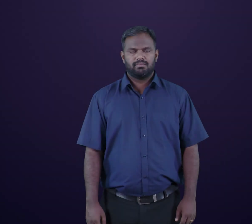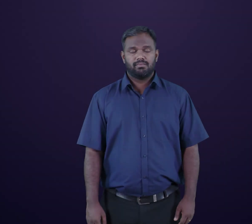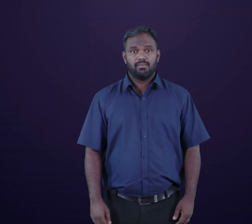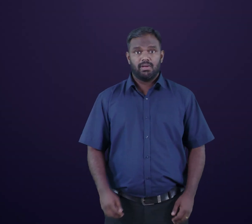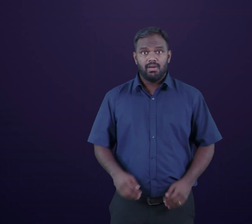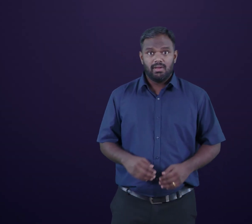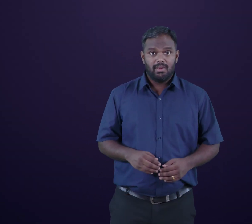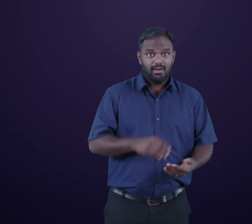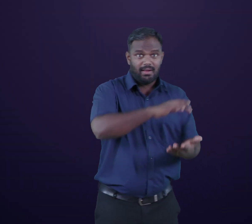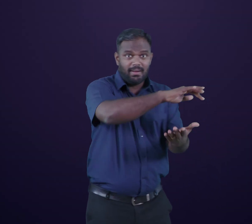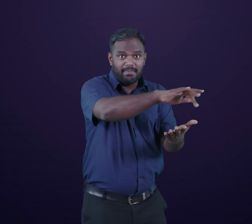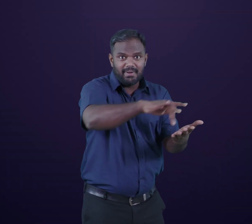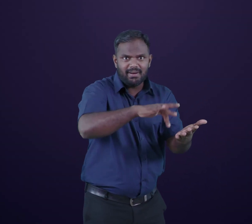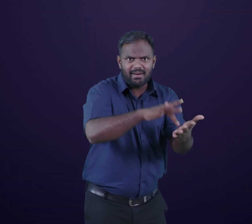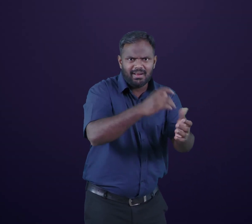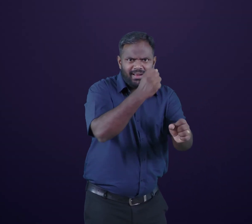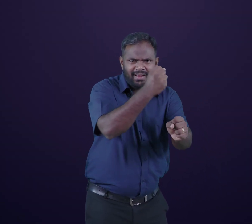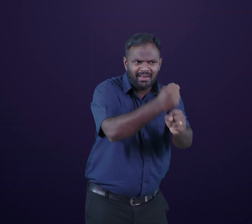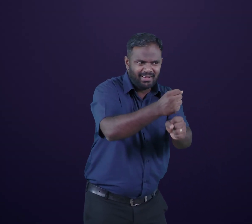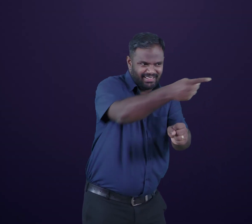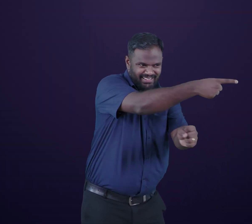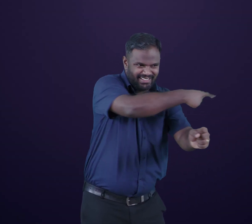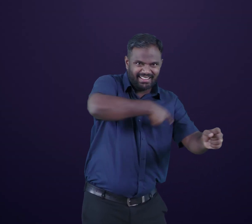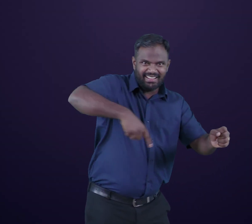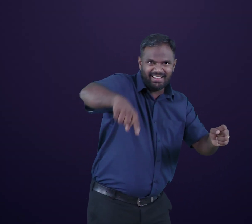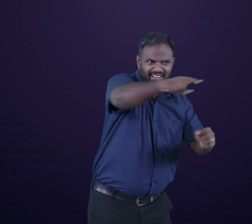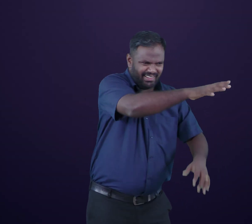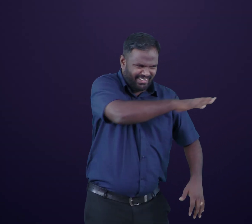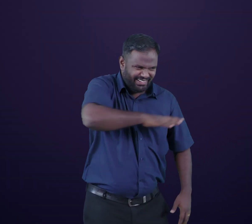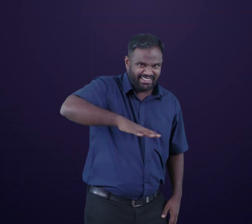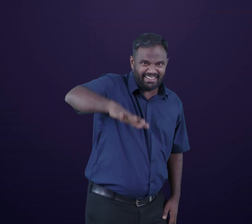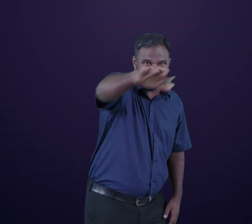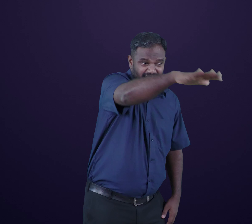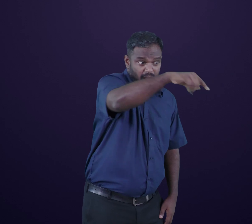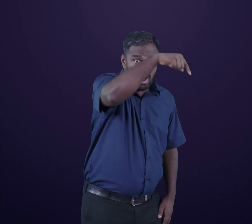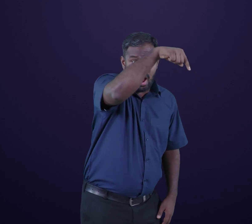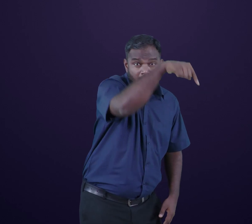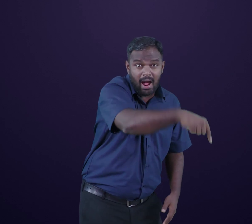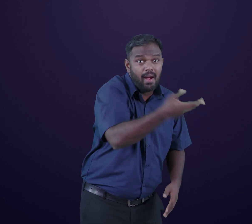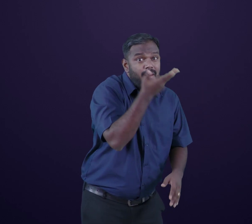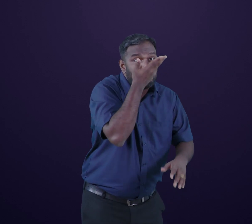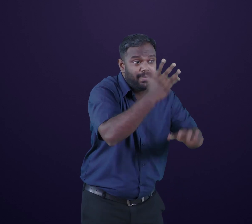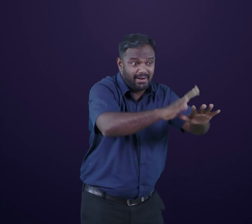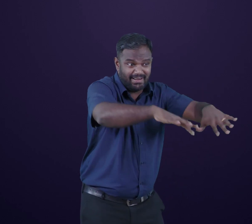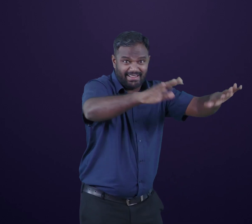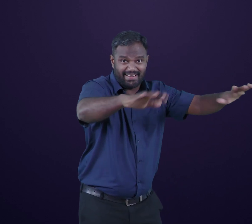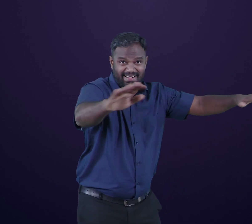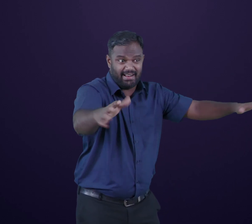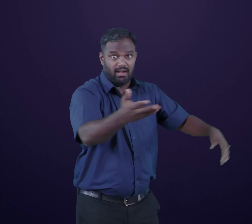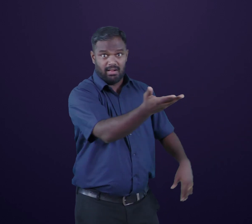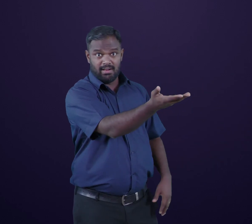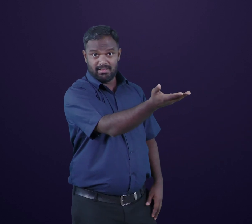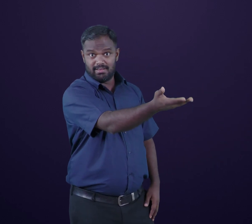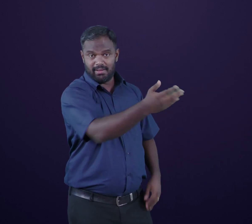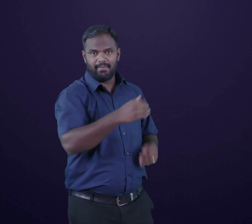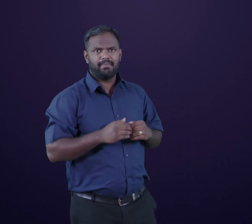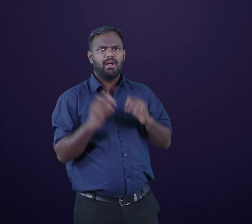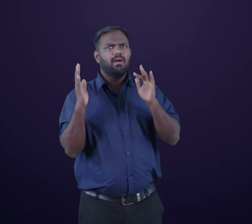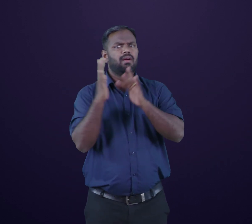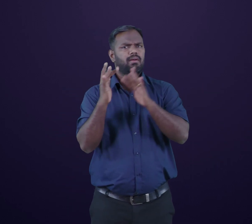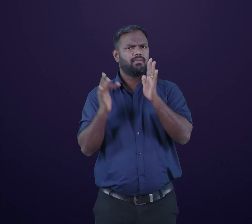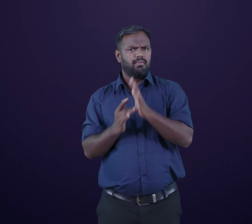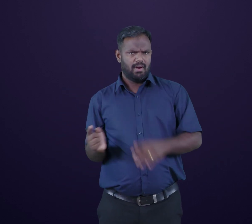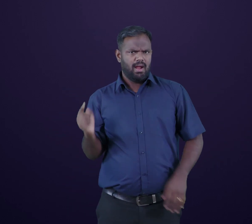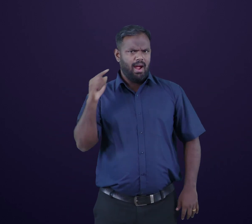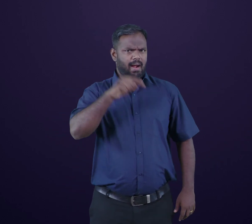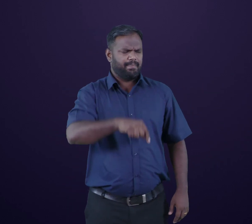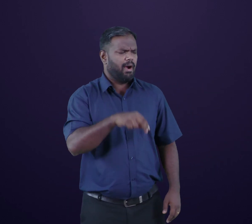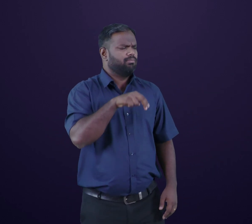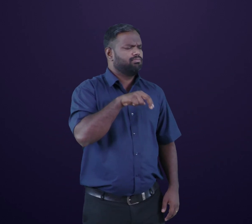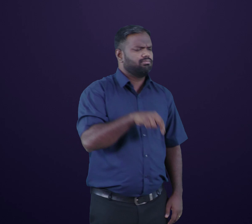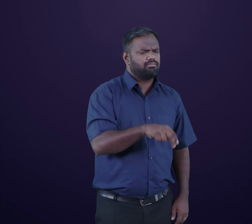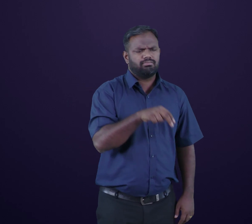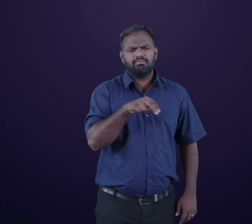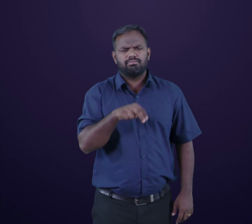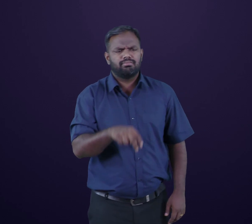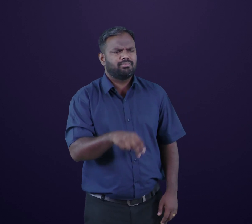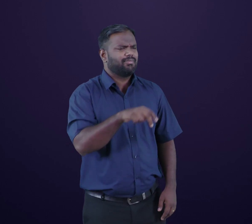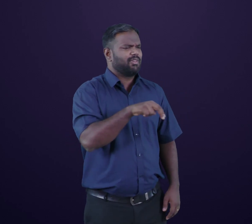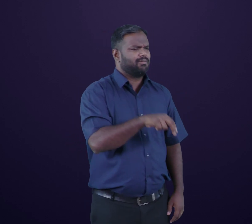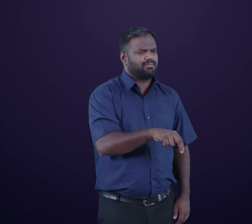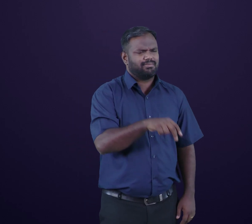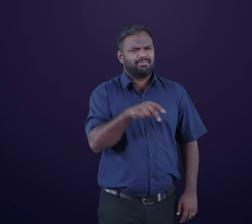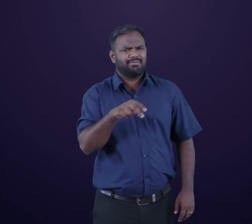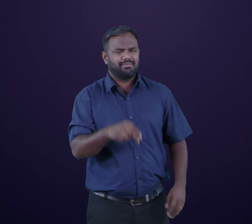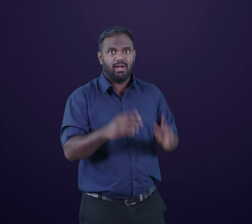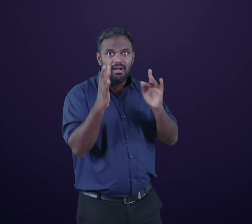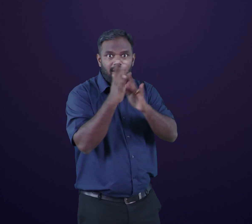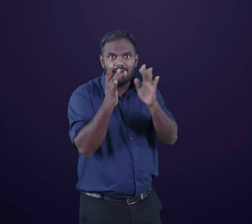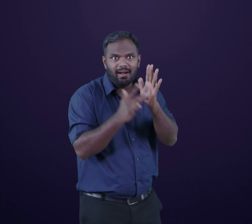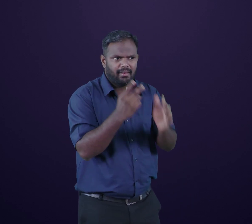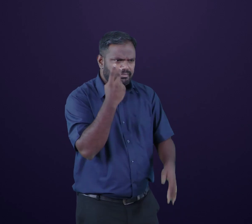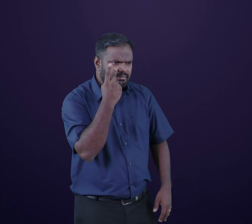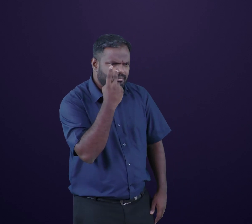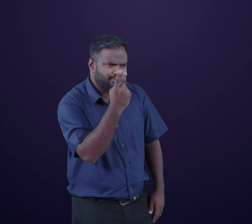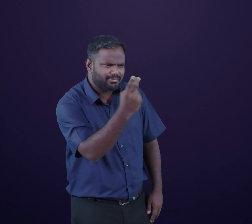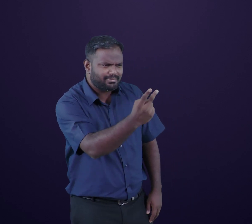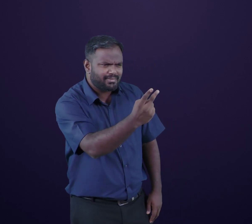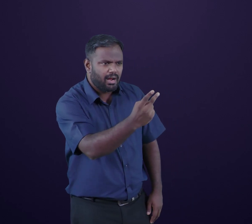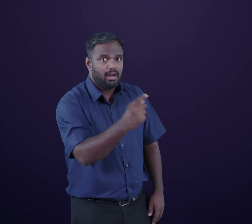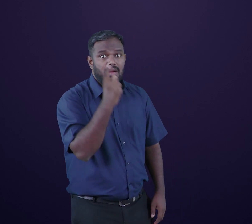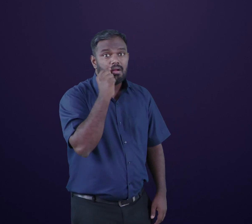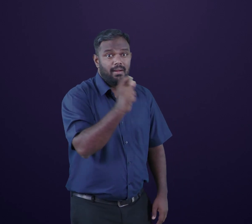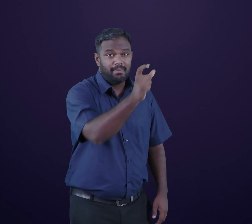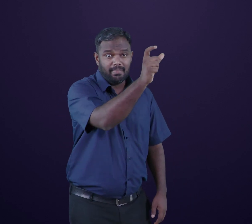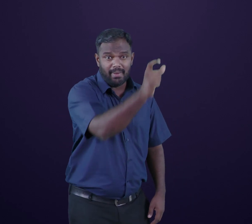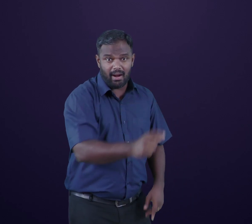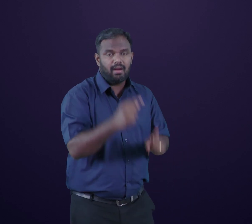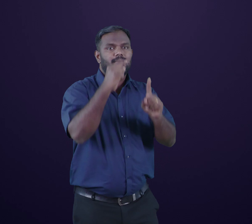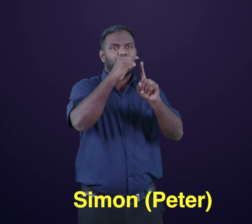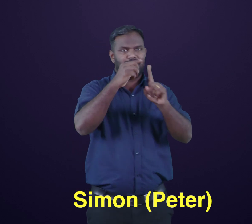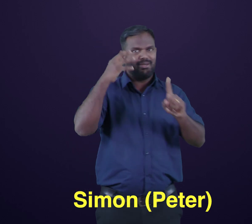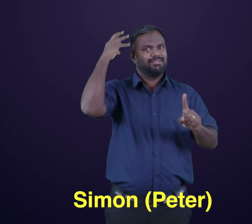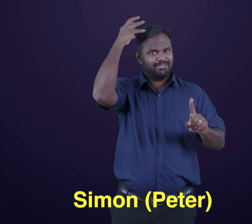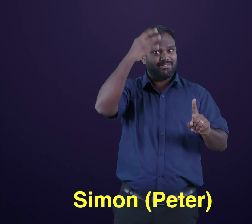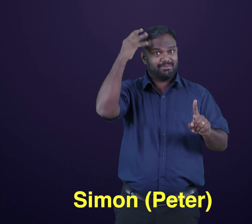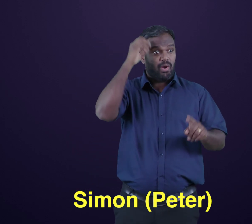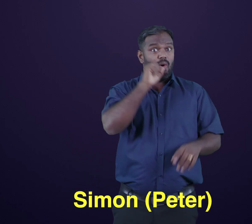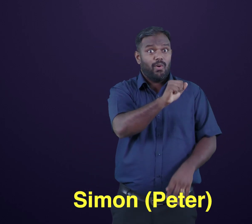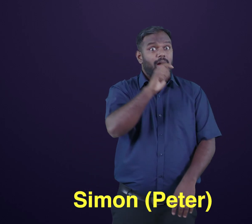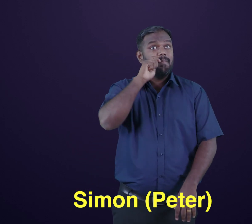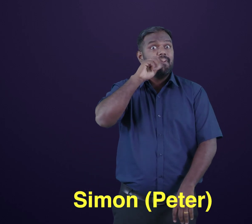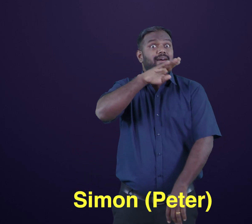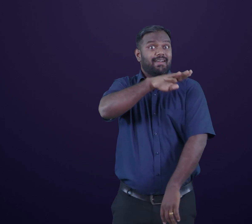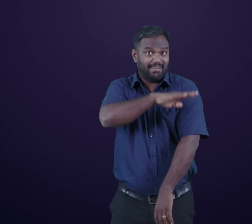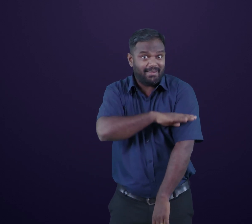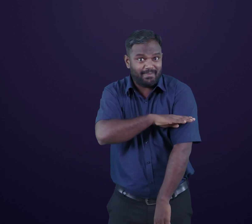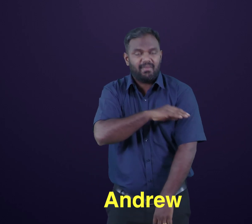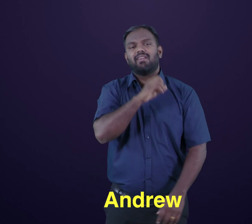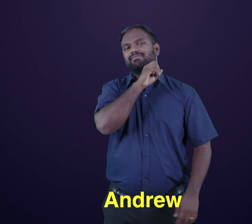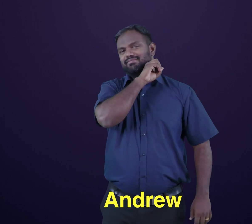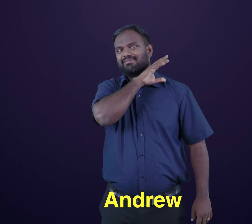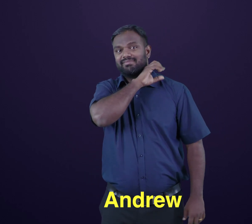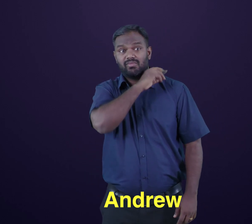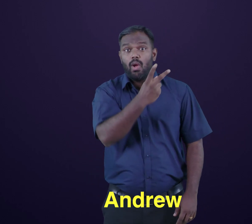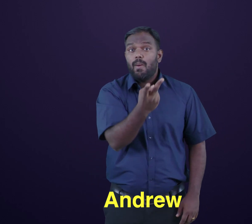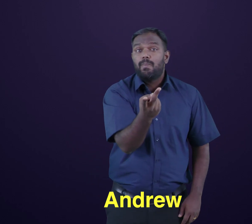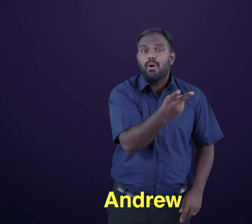As Jesus was walking by Lake Galilee, he saw Simon and his brother Andrew.